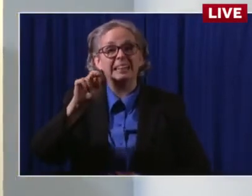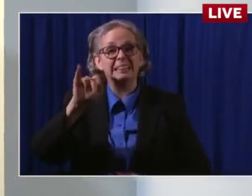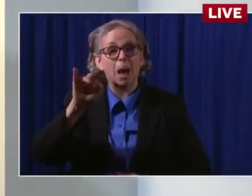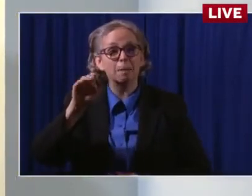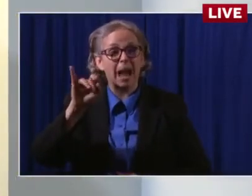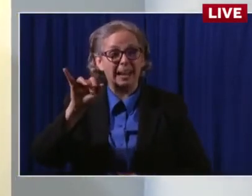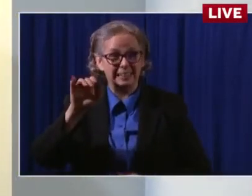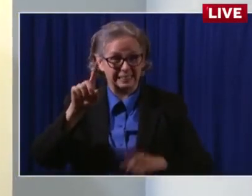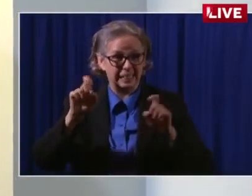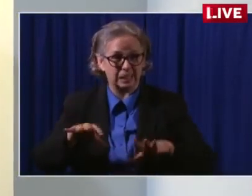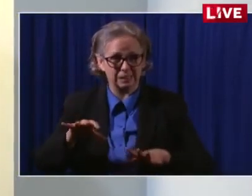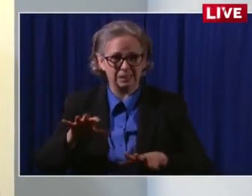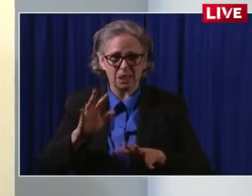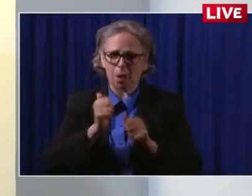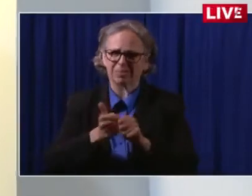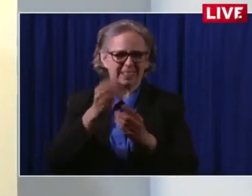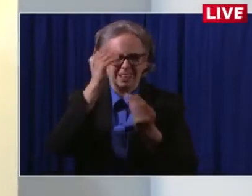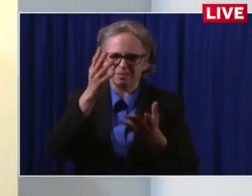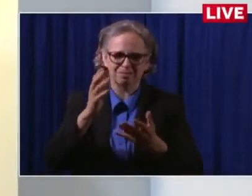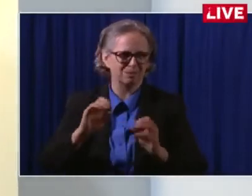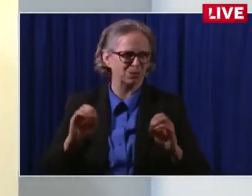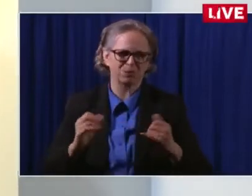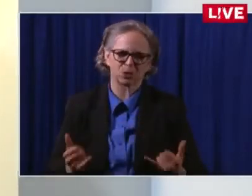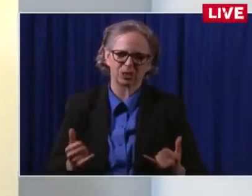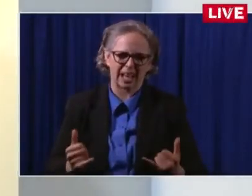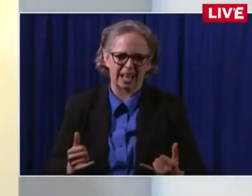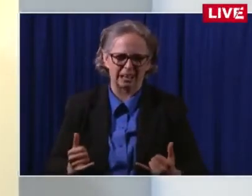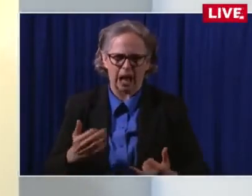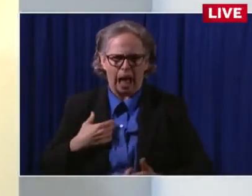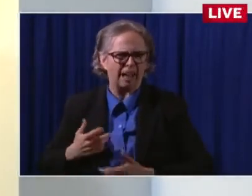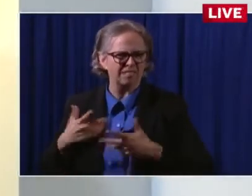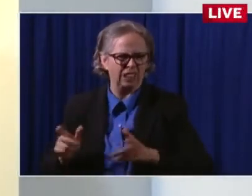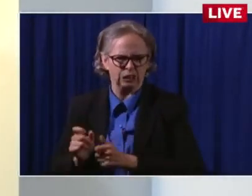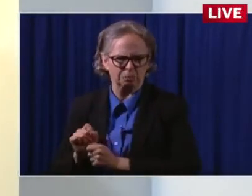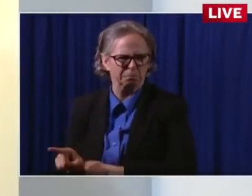I DO NOT HAVE ANY UPDATE ON ANTIBODY TESTING TODAY.